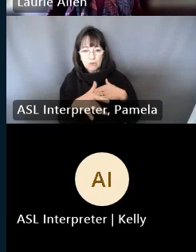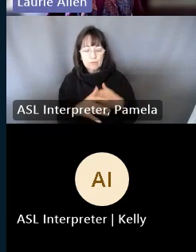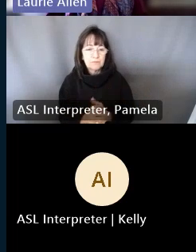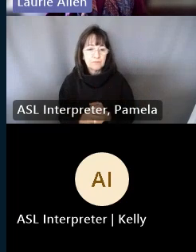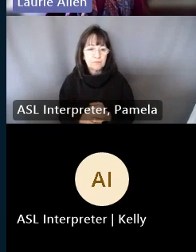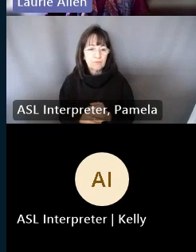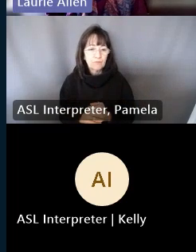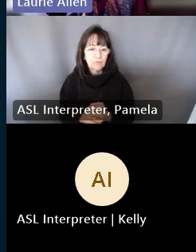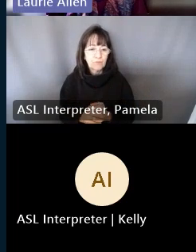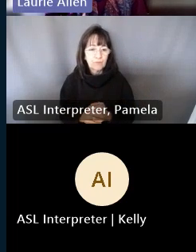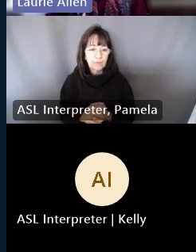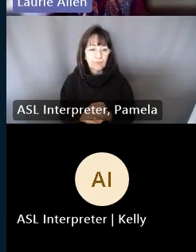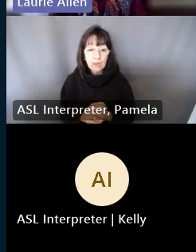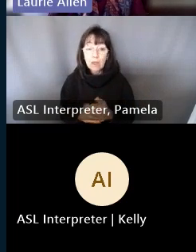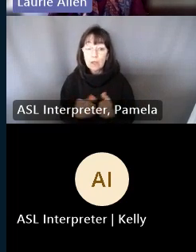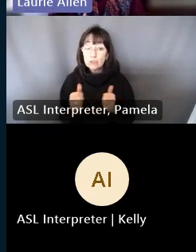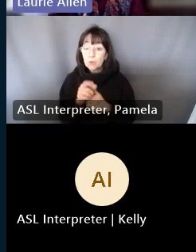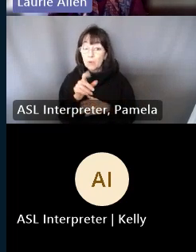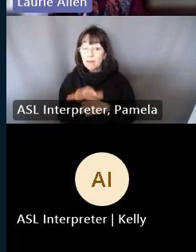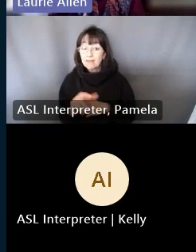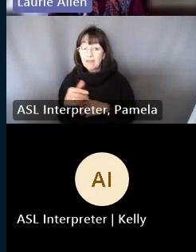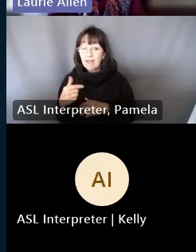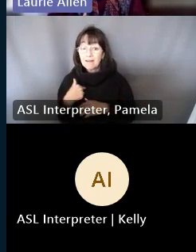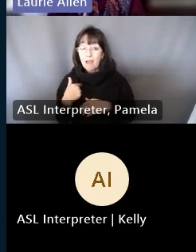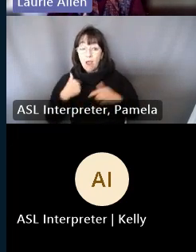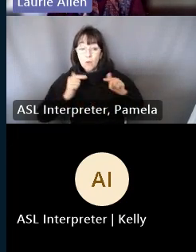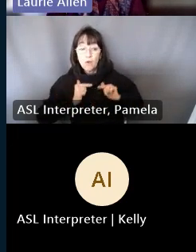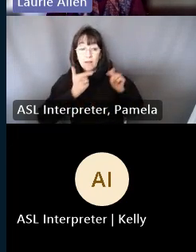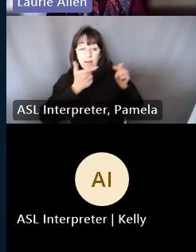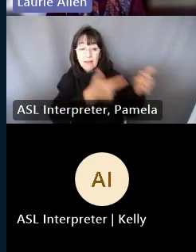And so with that, I will hand it back over to Jordyn.